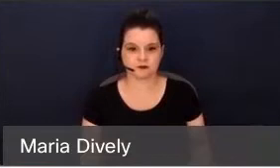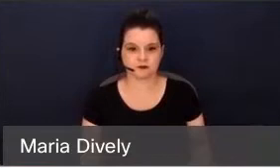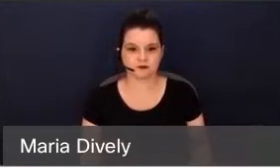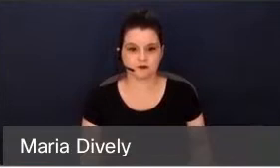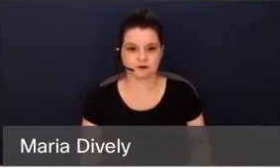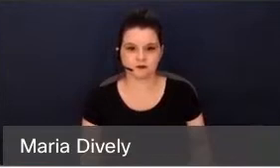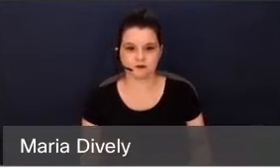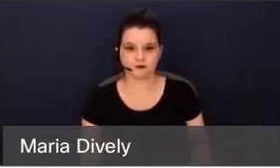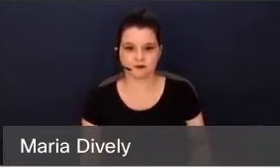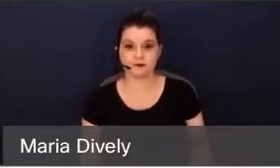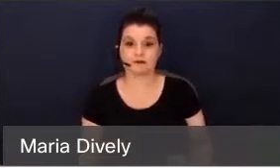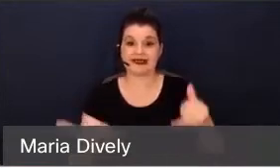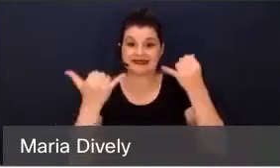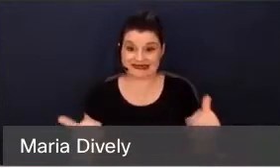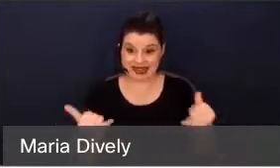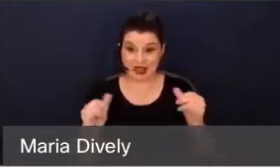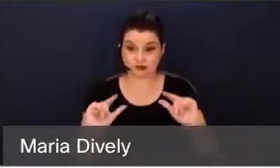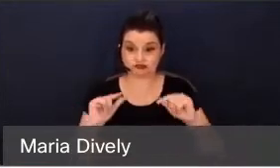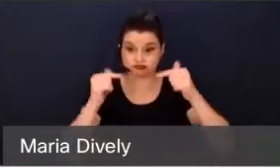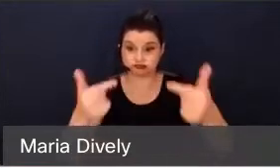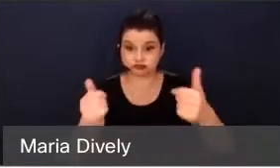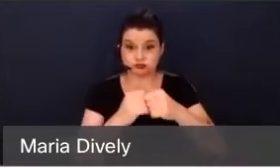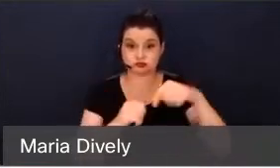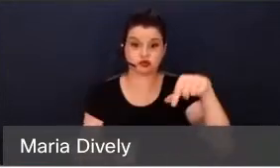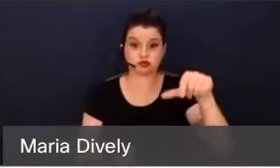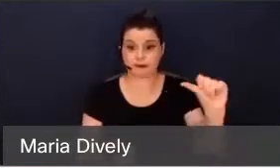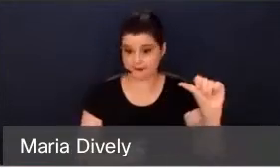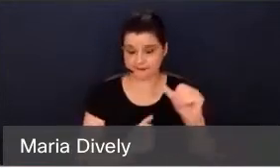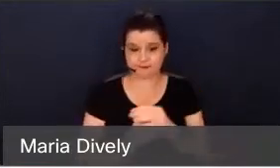So now we'll switch over to Q&A.